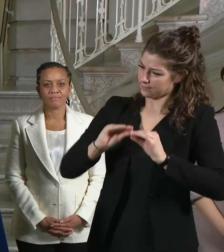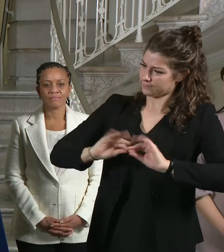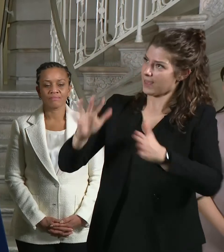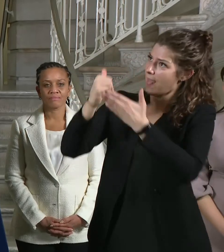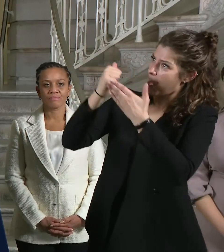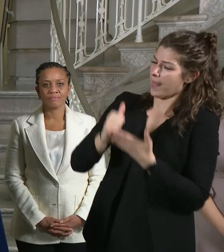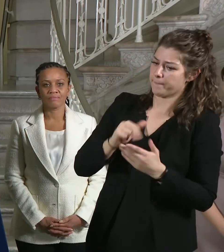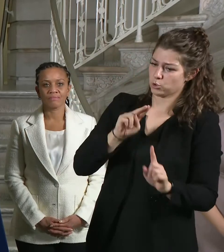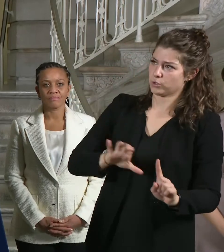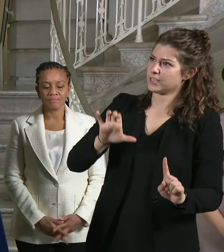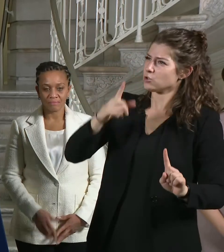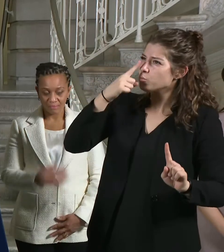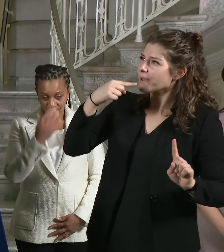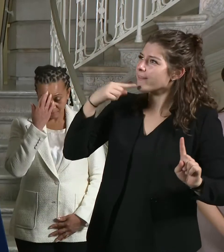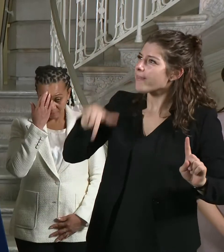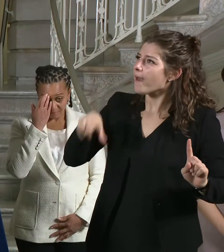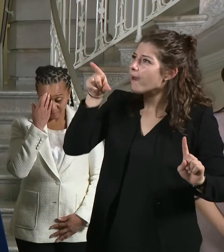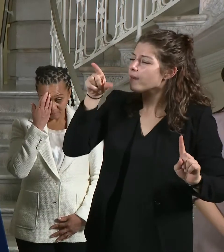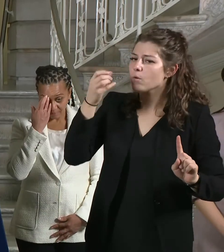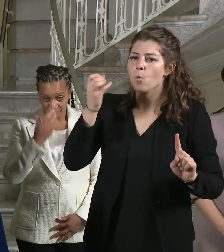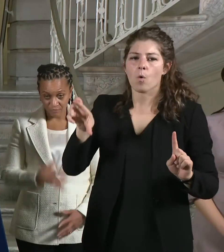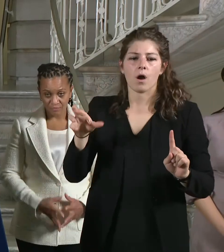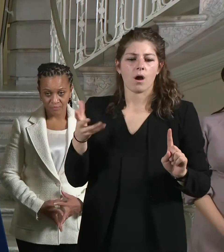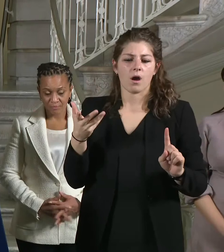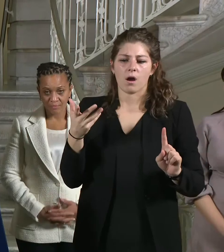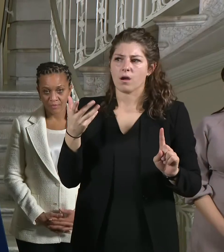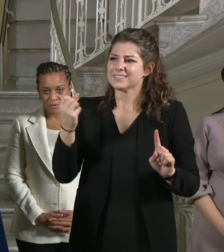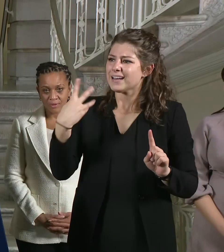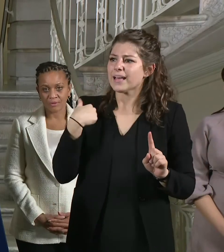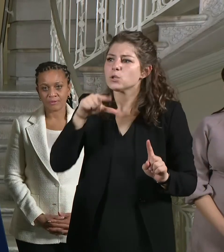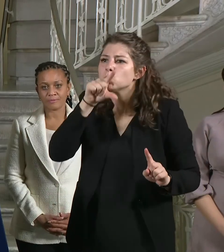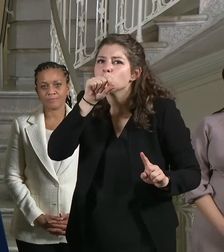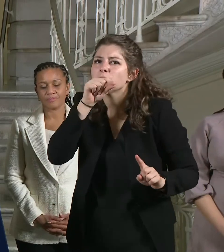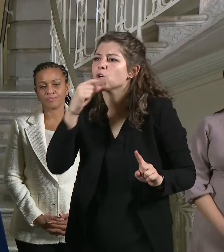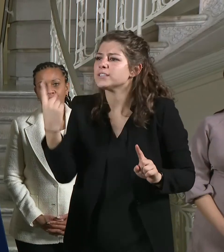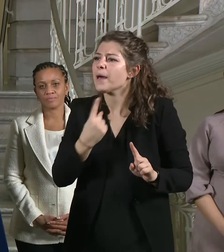SEND US A LETTER THAT YOU SAID TO THE FEDERAL GOVERNMENT SAYING